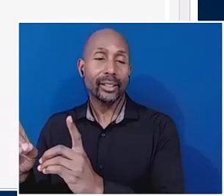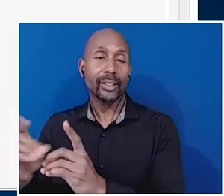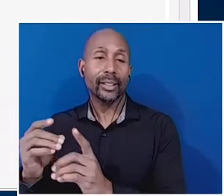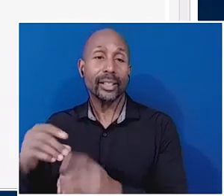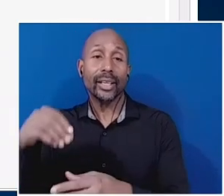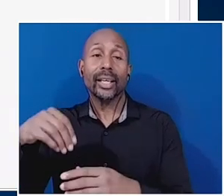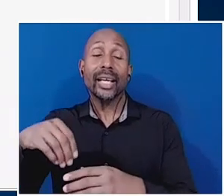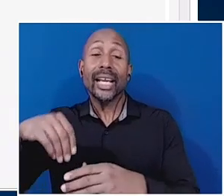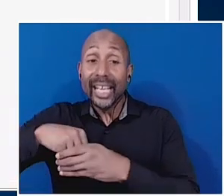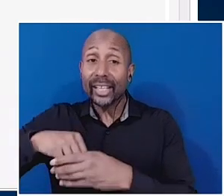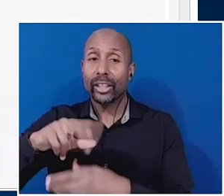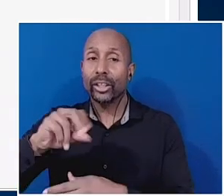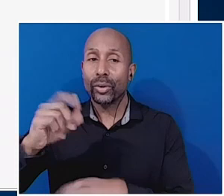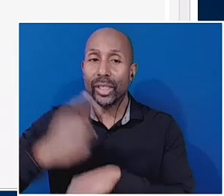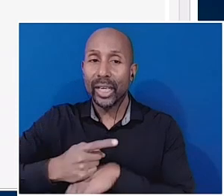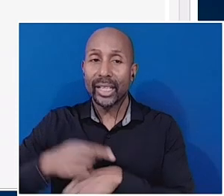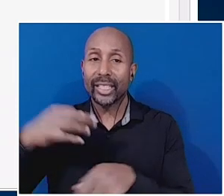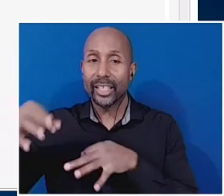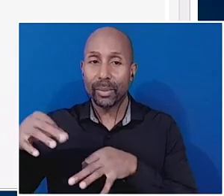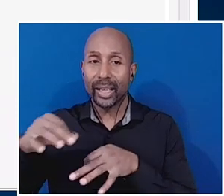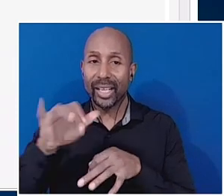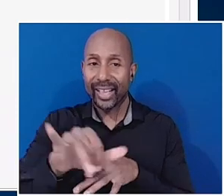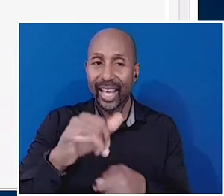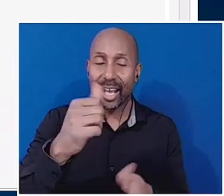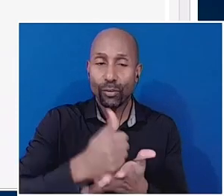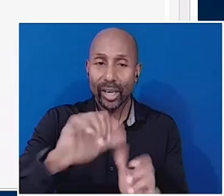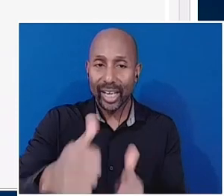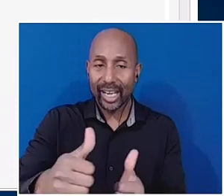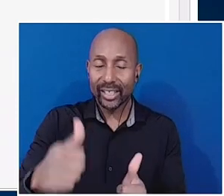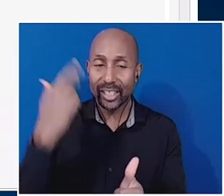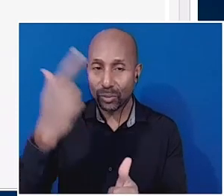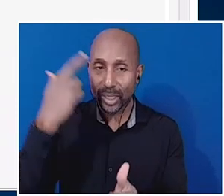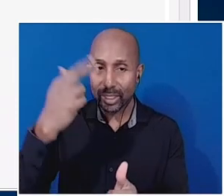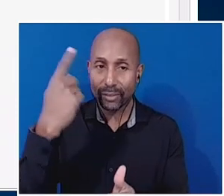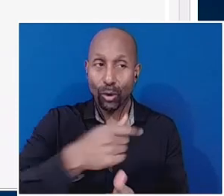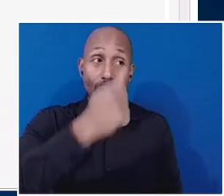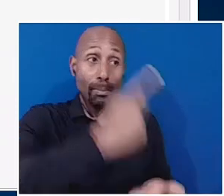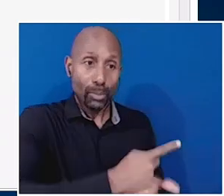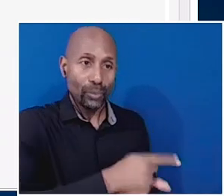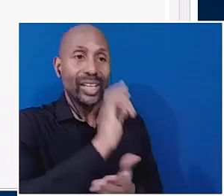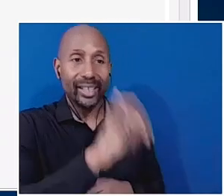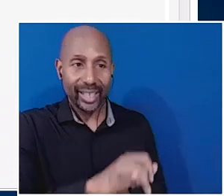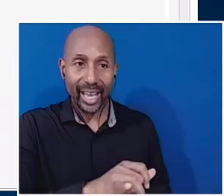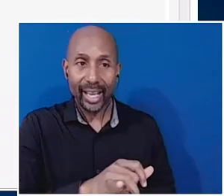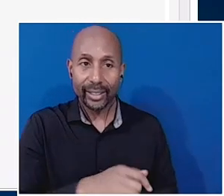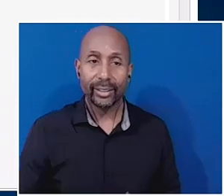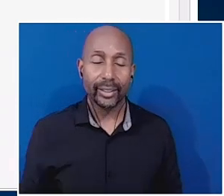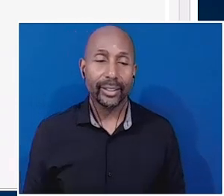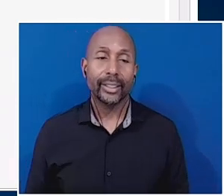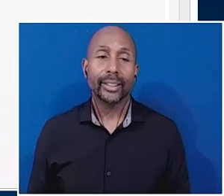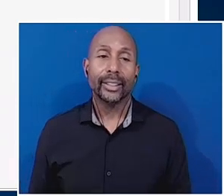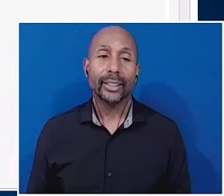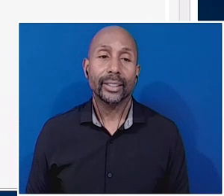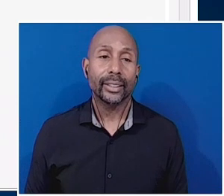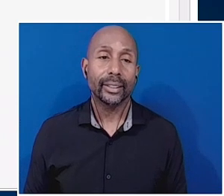agency's rationale for approving that. And I would say that's really similar to a